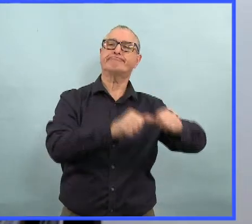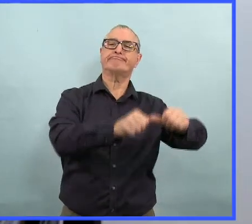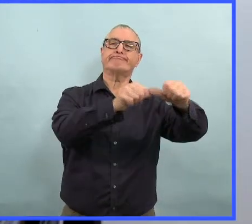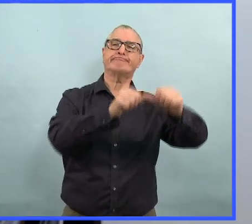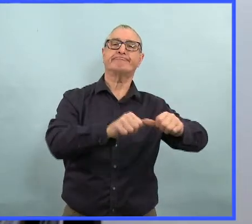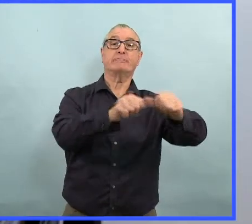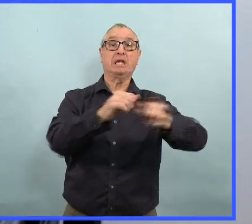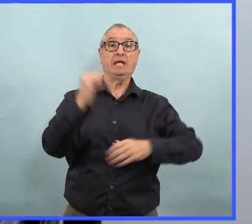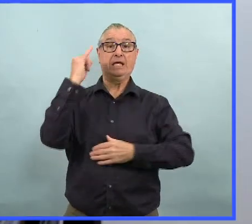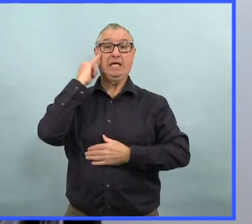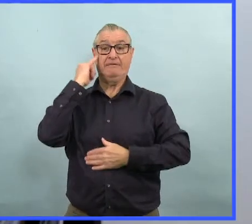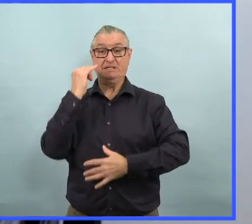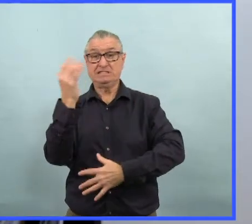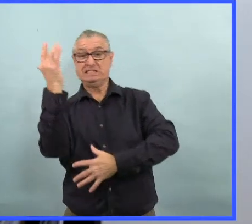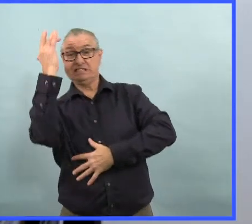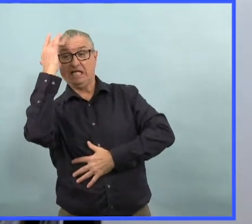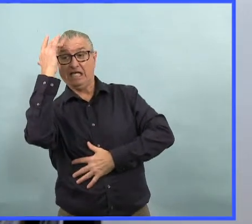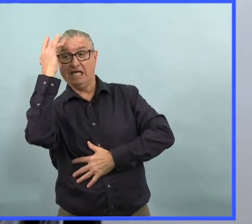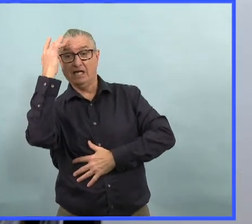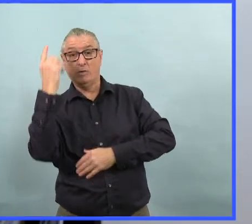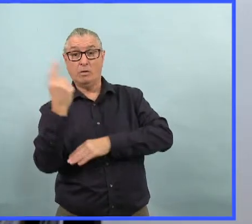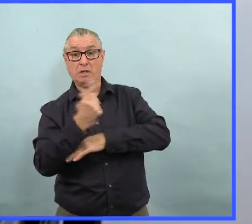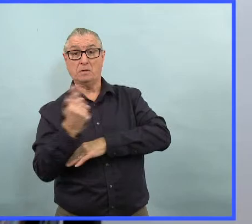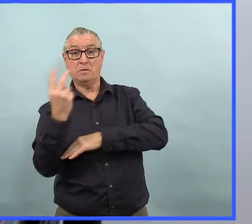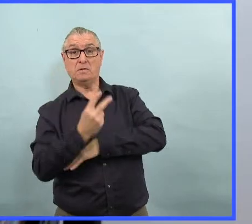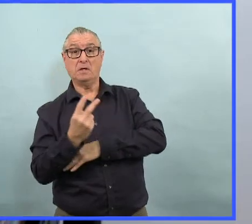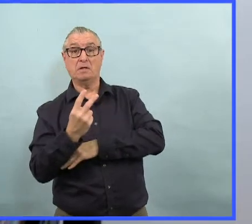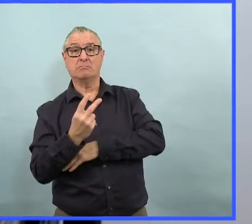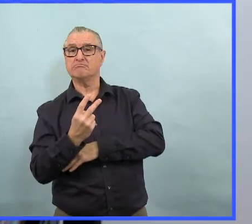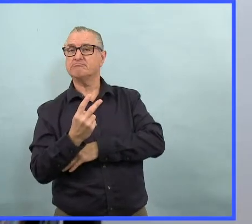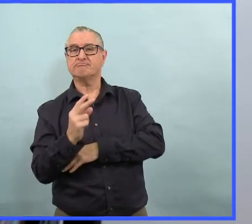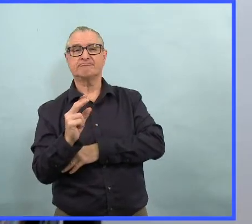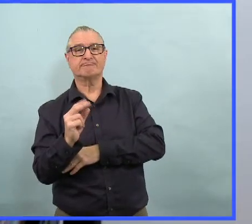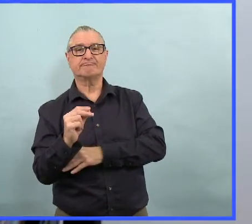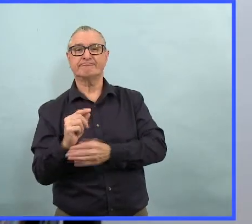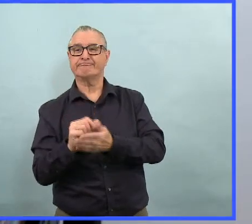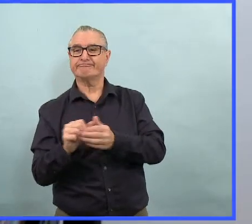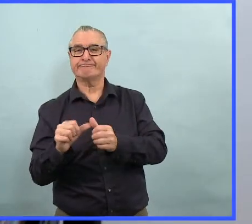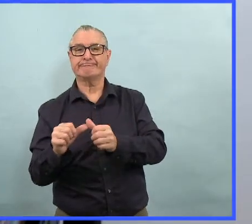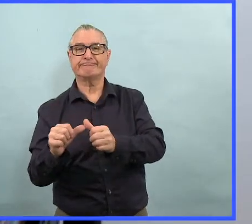or even months following infection it includes covet fog but also could include symptoms like